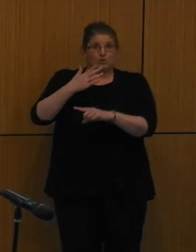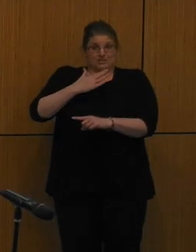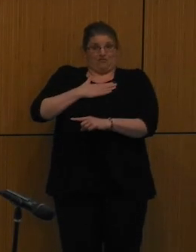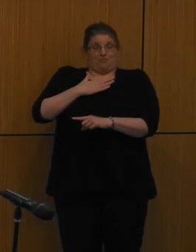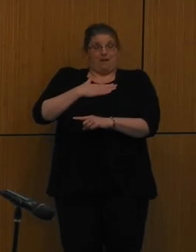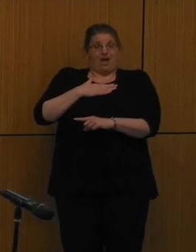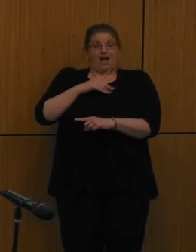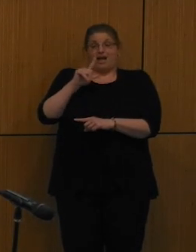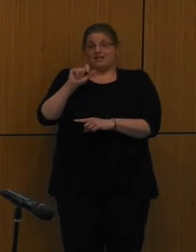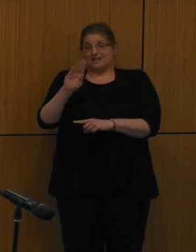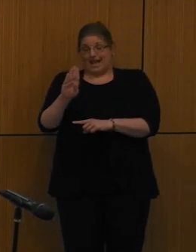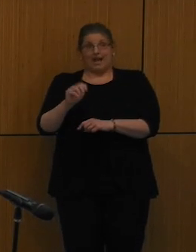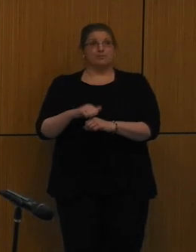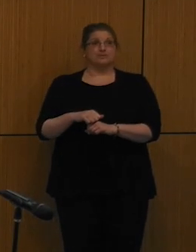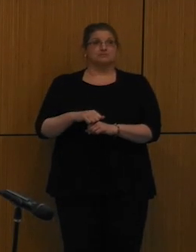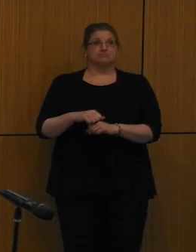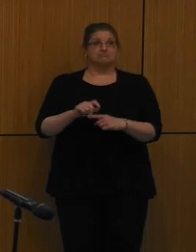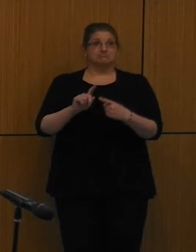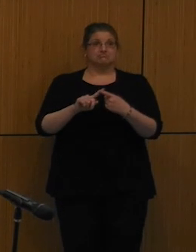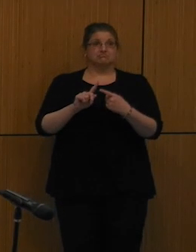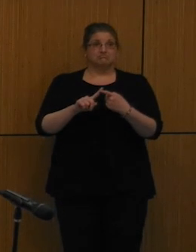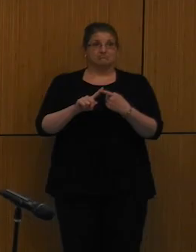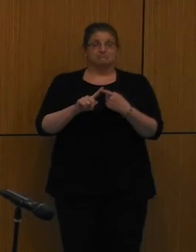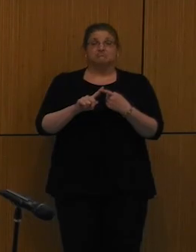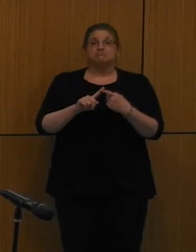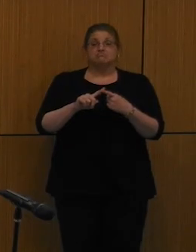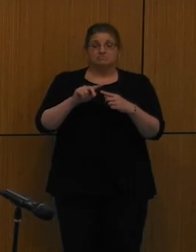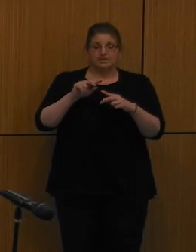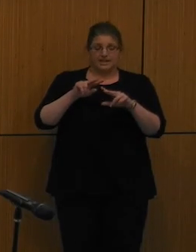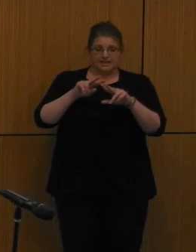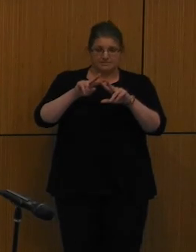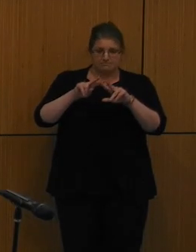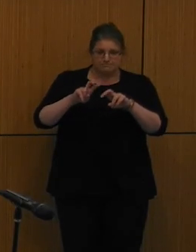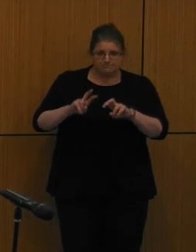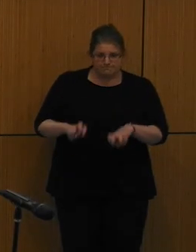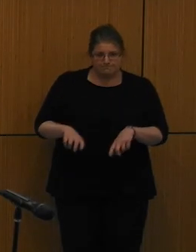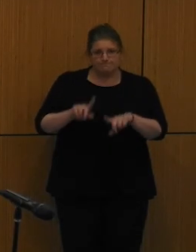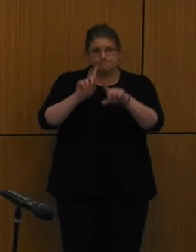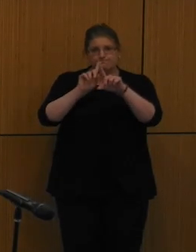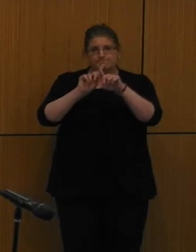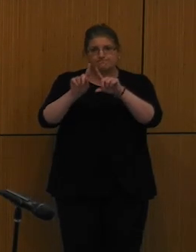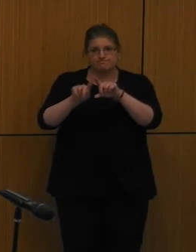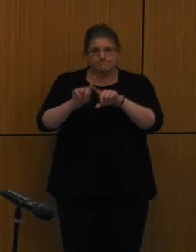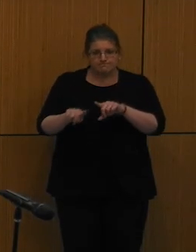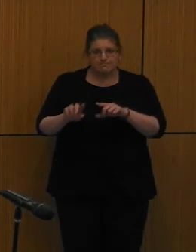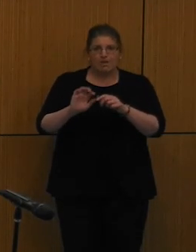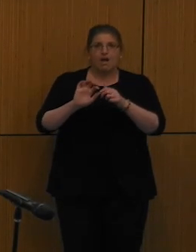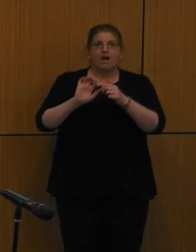are looking at microbes that can do these. They can do many, many useful different things. And we can talk more about those later.